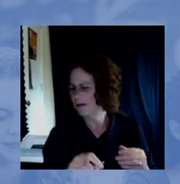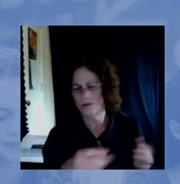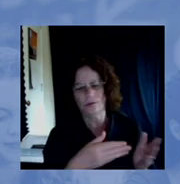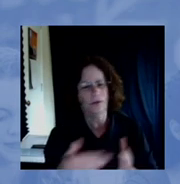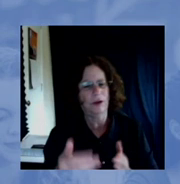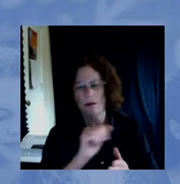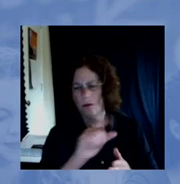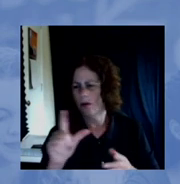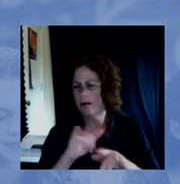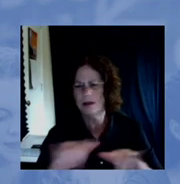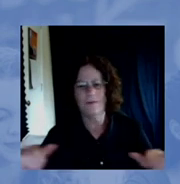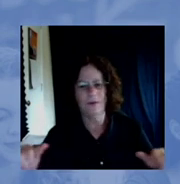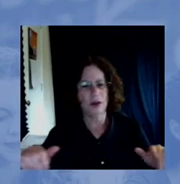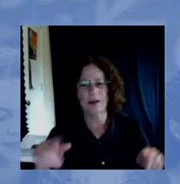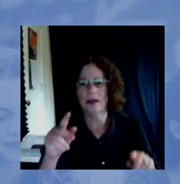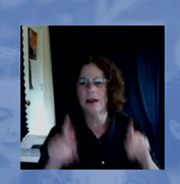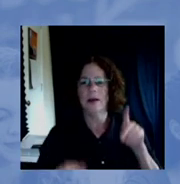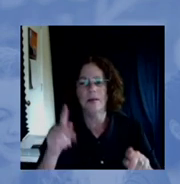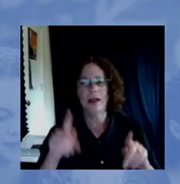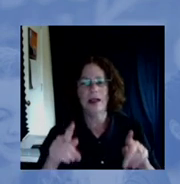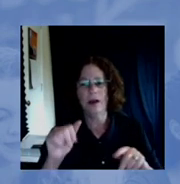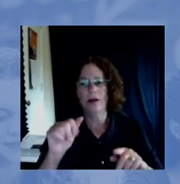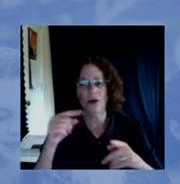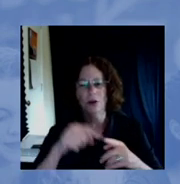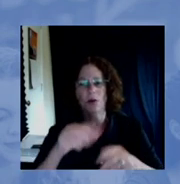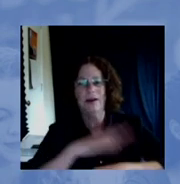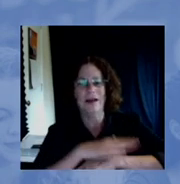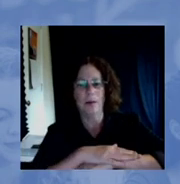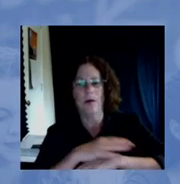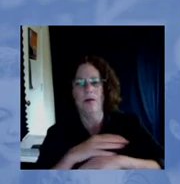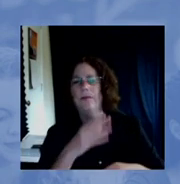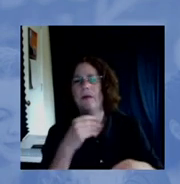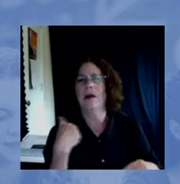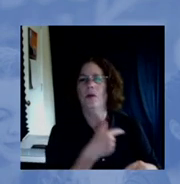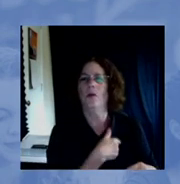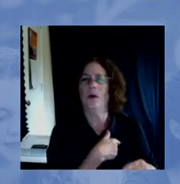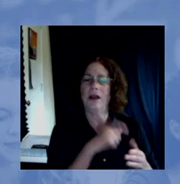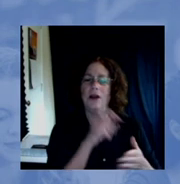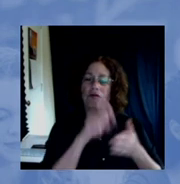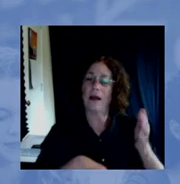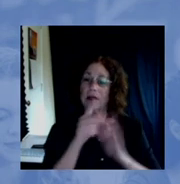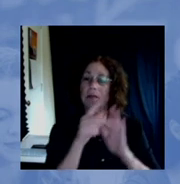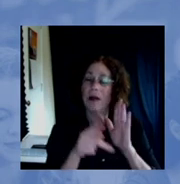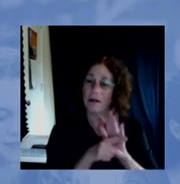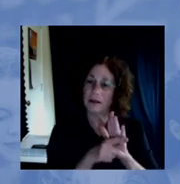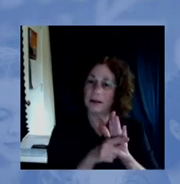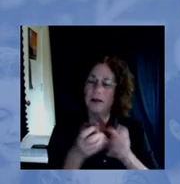TO THE TABLE AND IN OUR CASE, WE DRAFTED A POLICY WHICH HOLDS US ACCOUNTABLE FOR WHAT